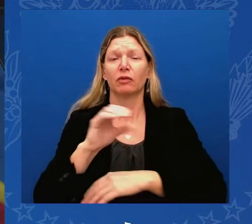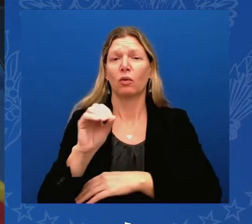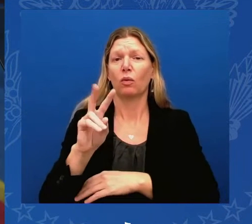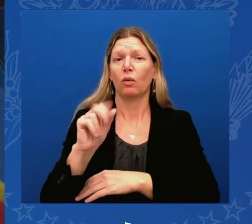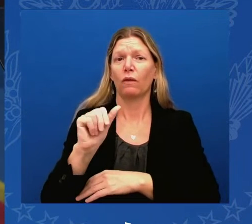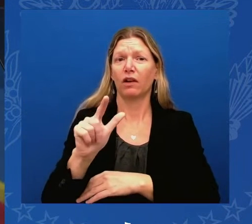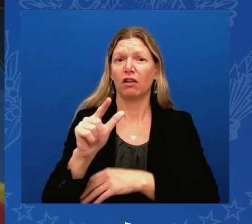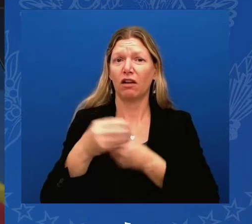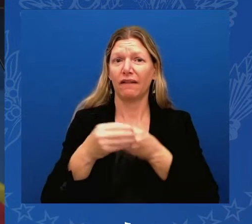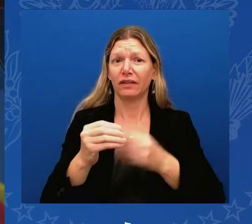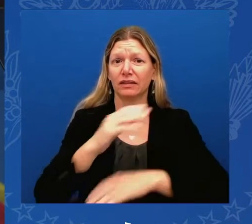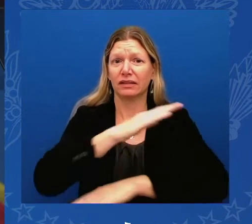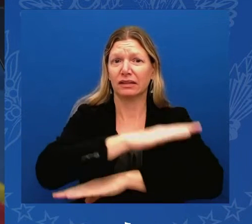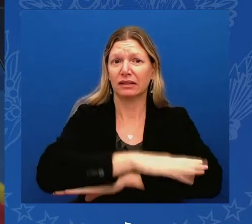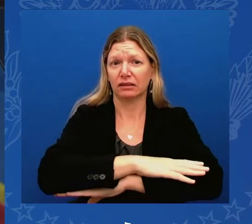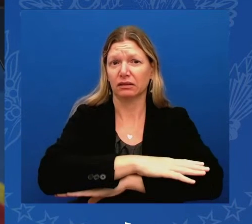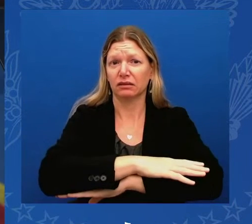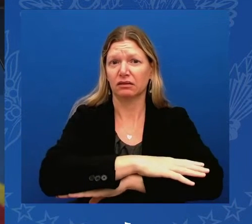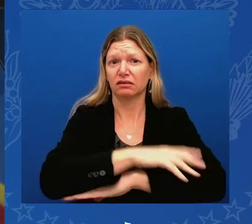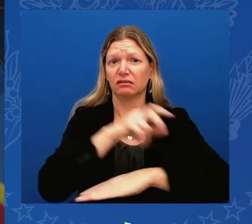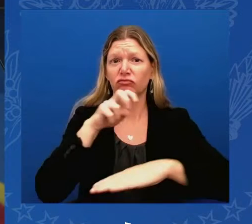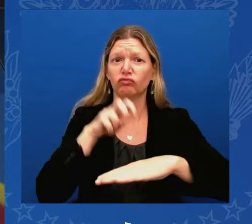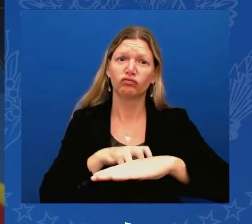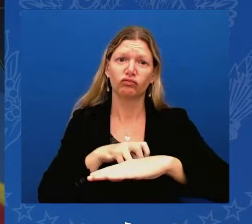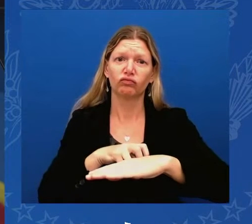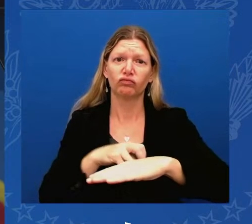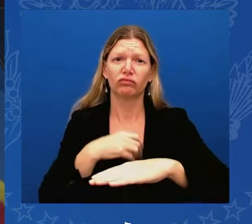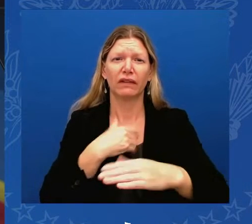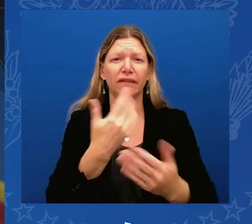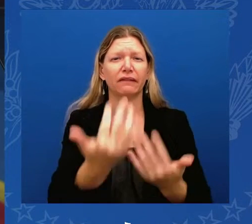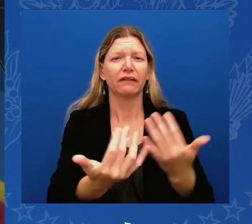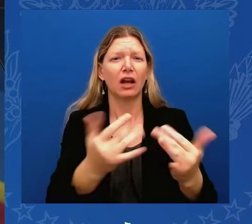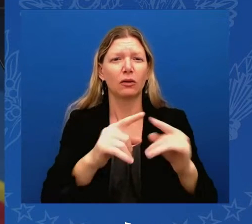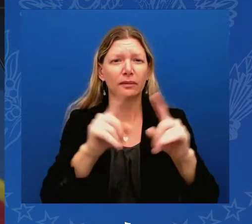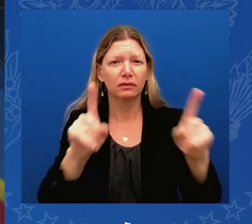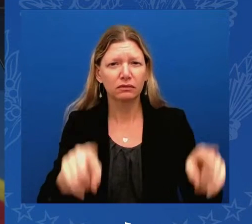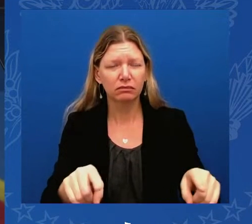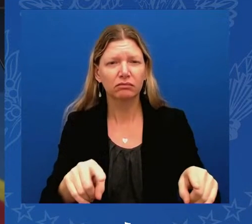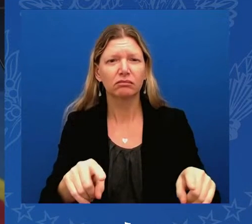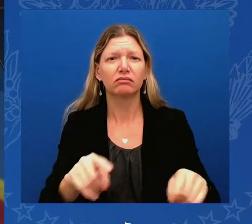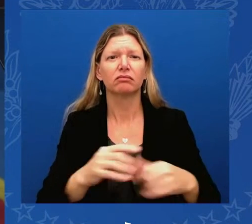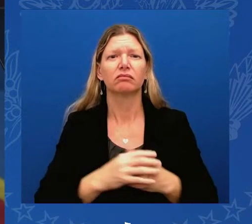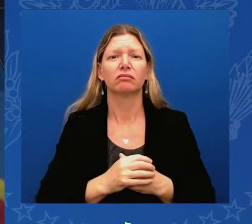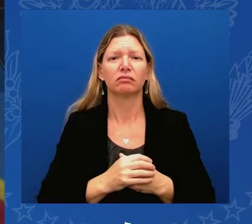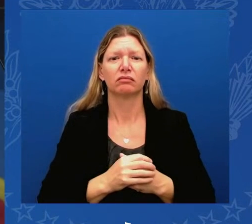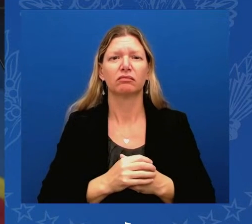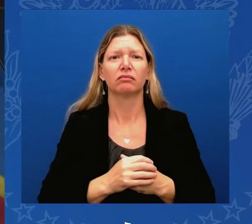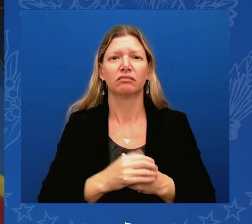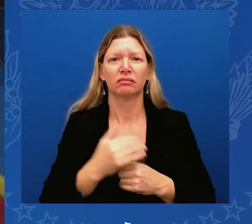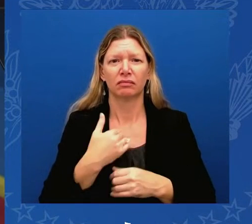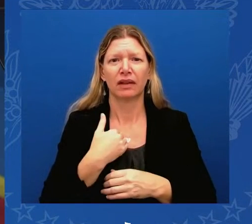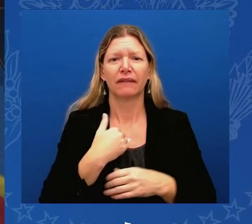my desk, I have two busts: one of Dr. King and one of Bobby Kennedy.